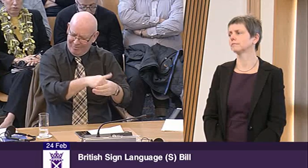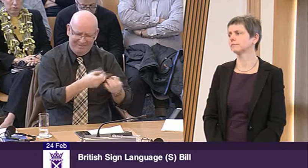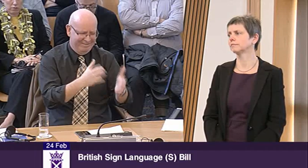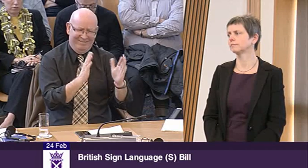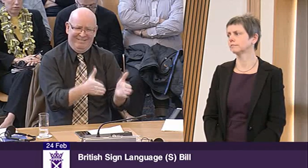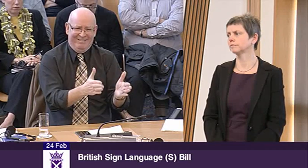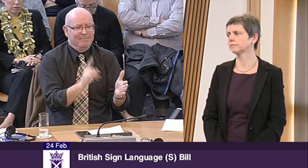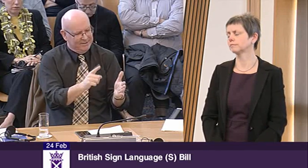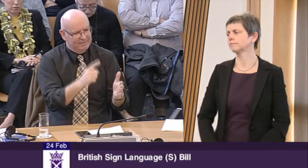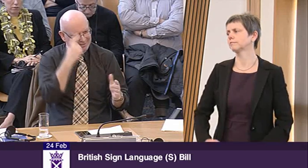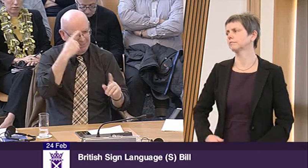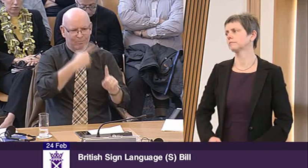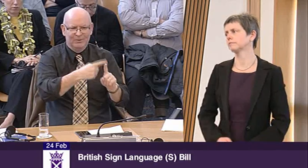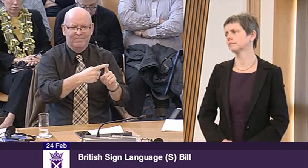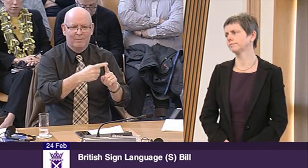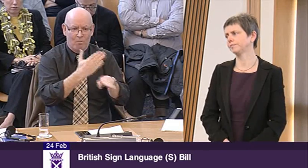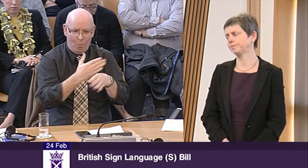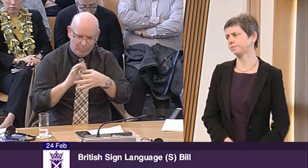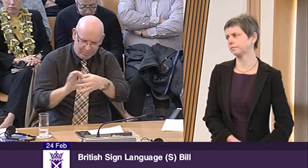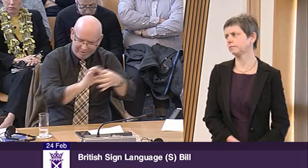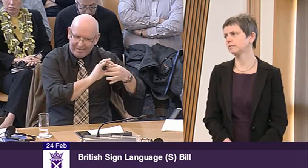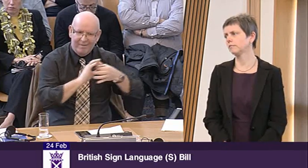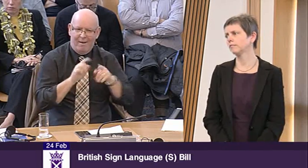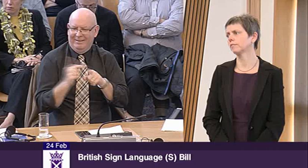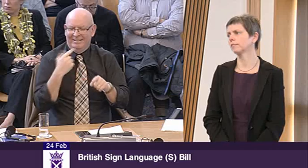Scotland, extra resources will of course be required. However, let us think about the